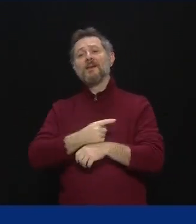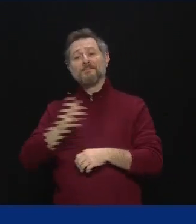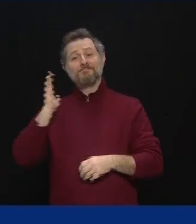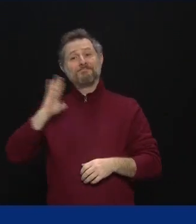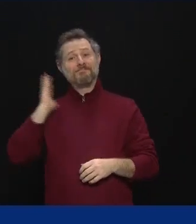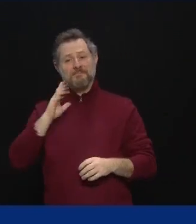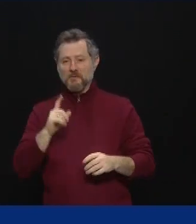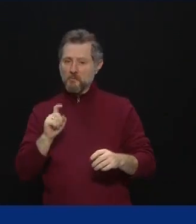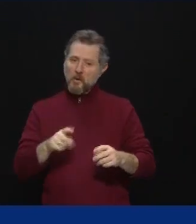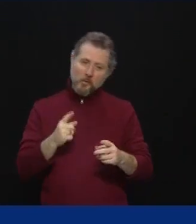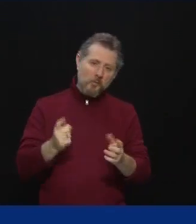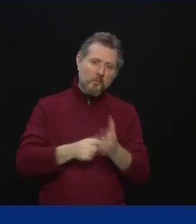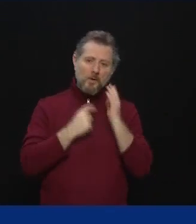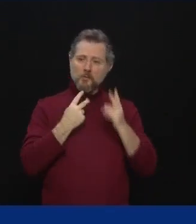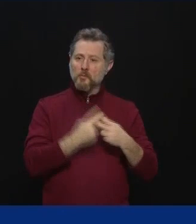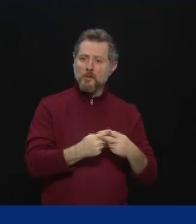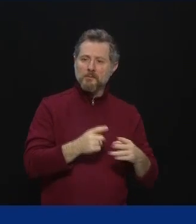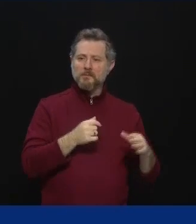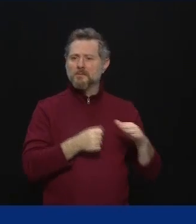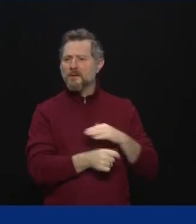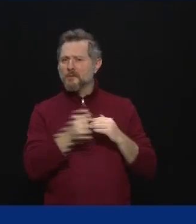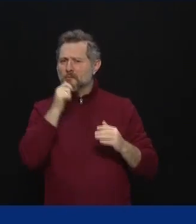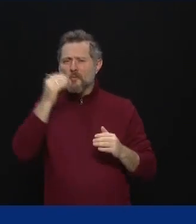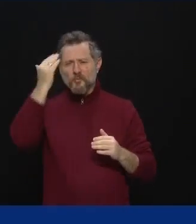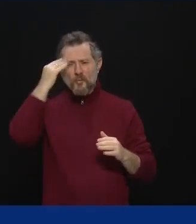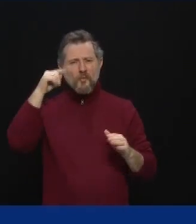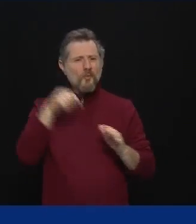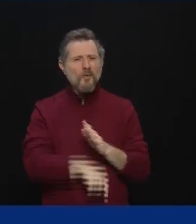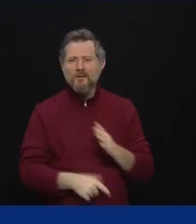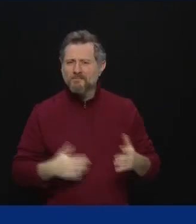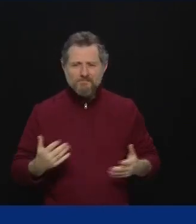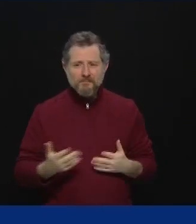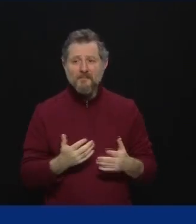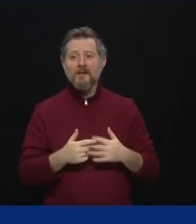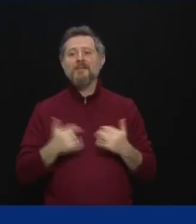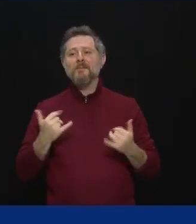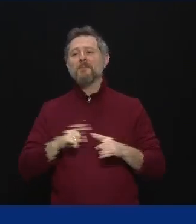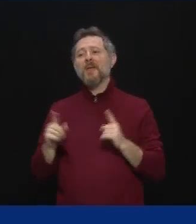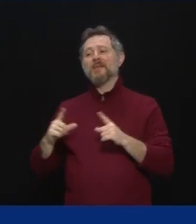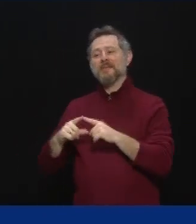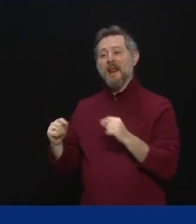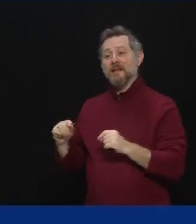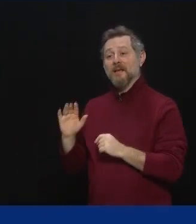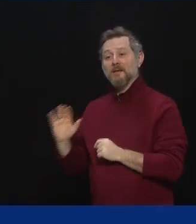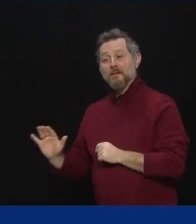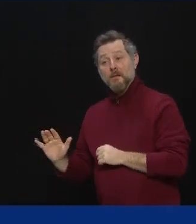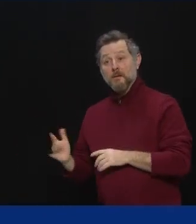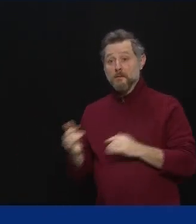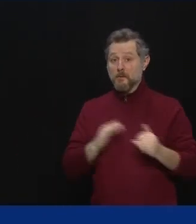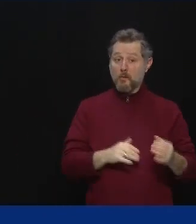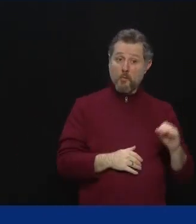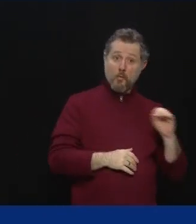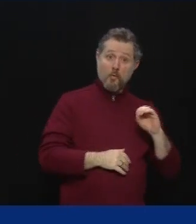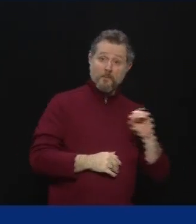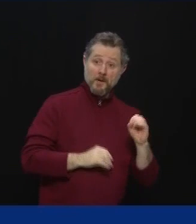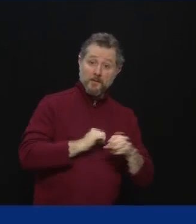SEEING WHAT THE CDC GUIDANCE IS. WAITED FOR THIS TO MAKE SURE THAT THE LONGER PERIOD, THE TEN DAYS REQUIRED, WHILE WE DIDN'T